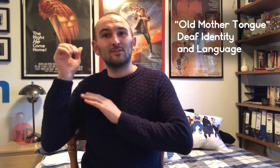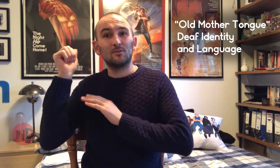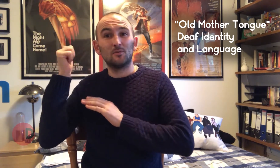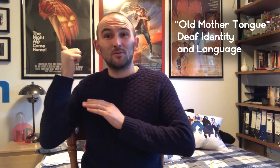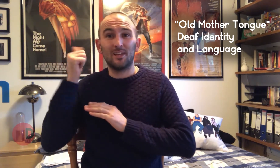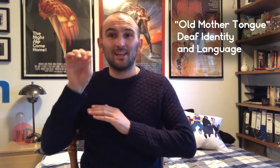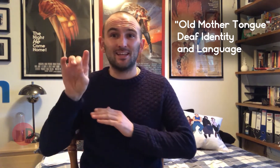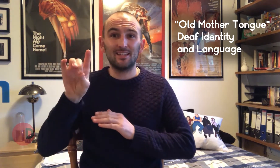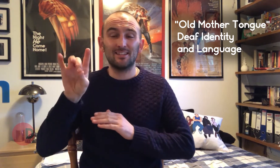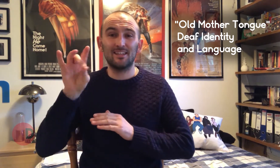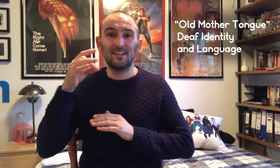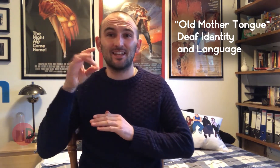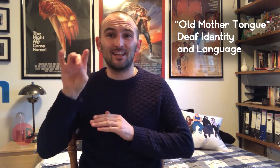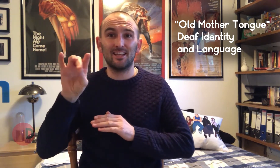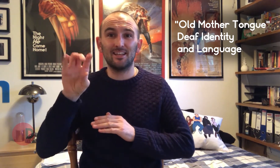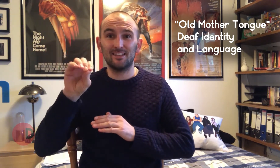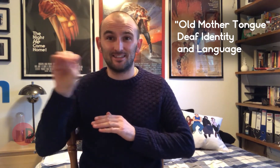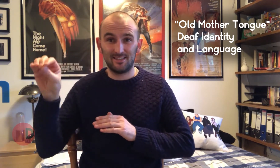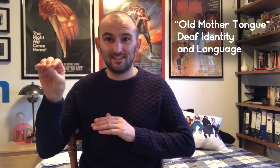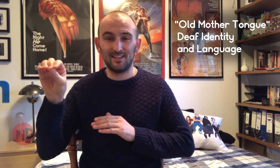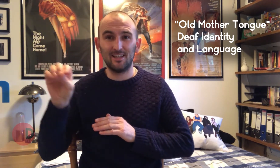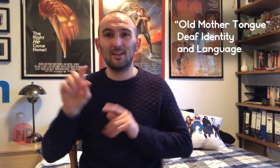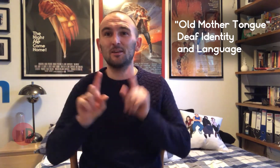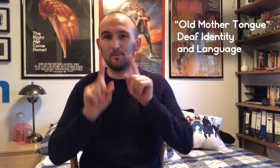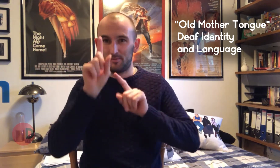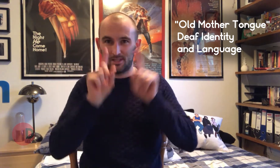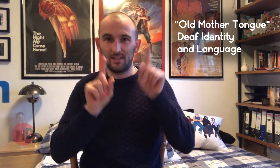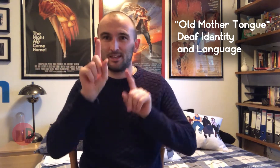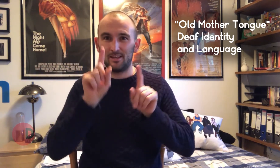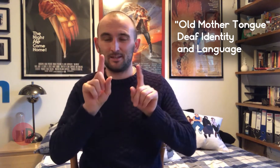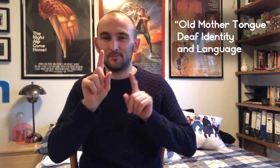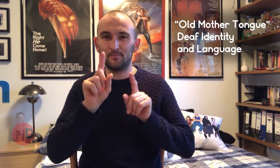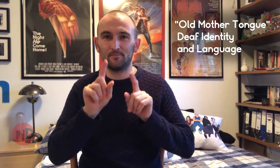around the 1880’s in Milan.